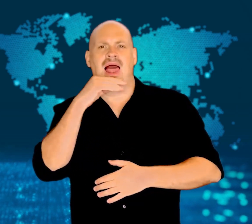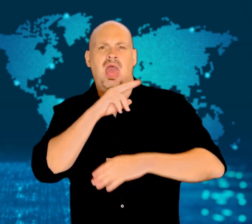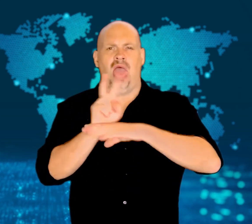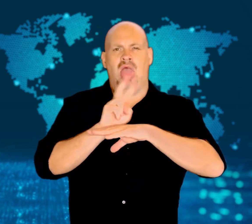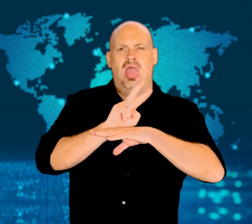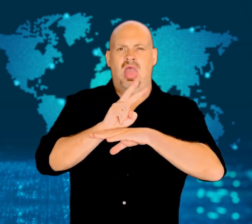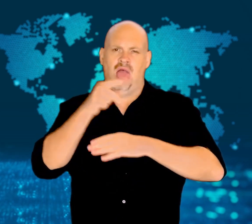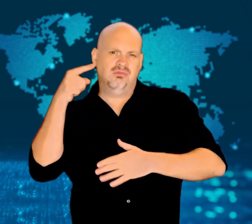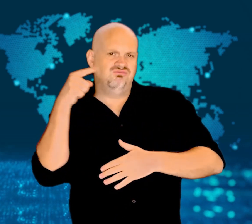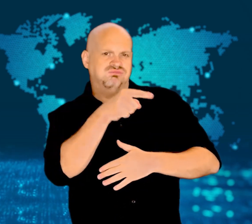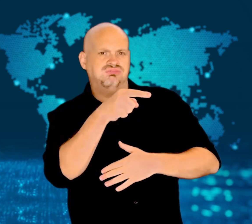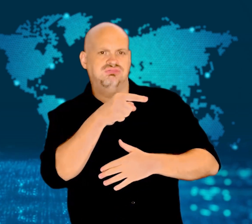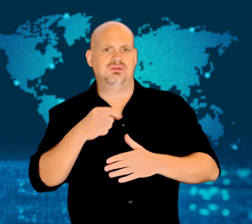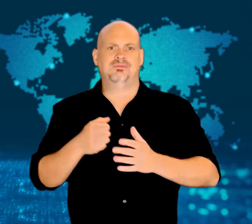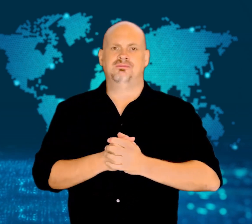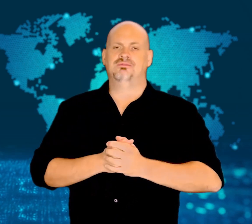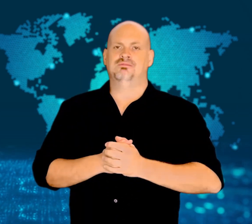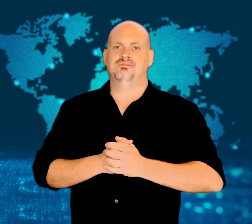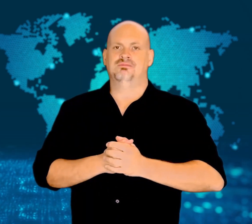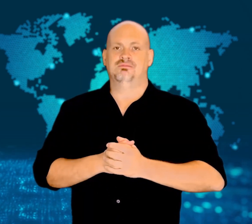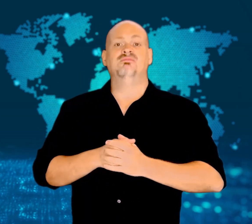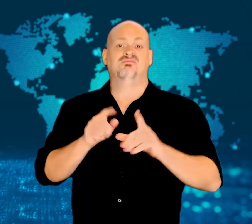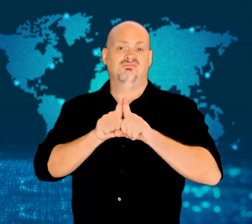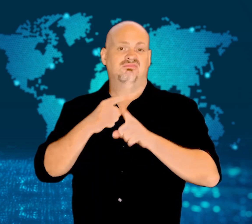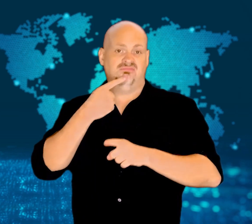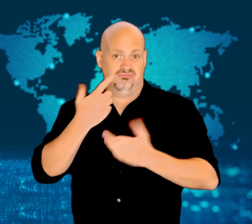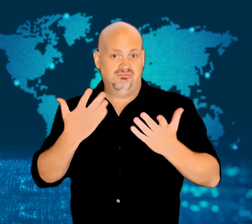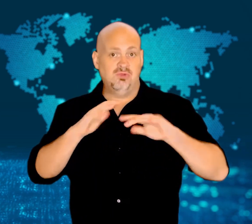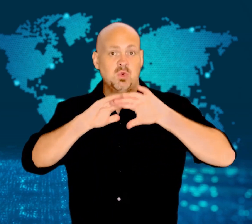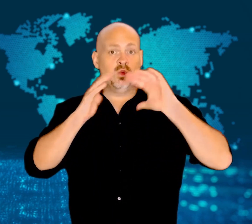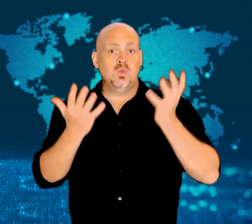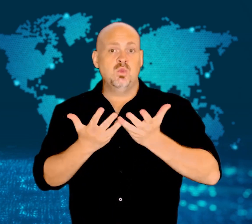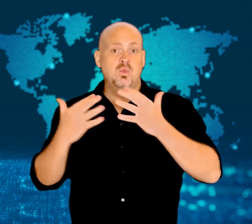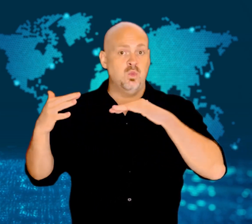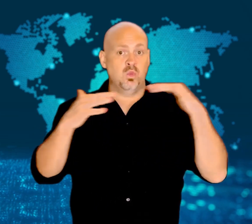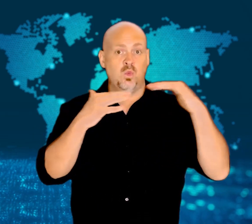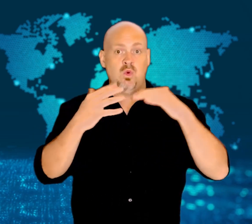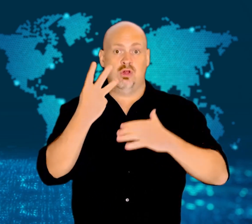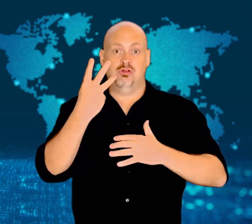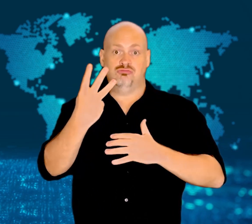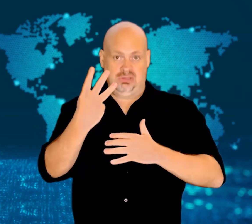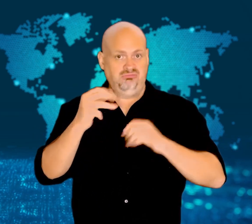Although Russia has continued to call its invasion of Ukraine